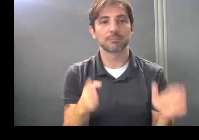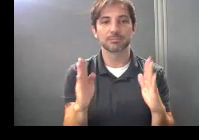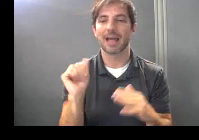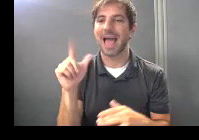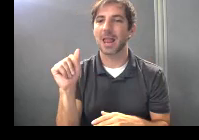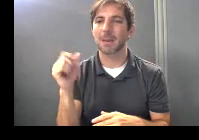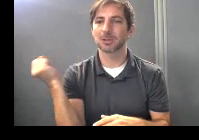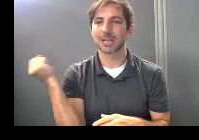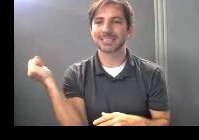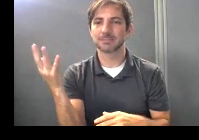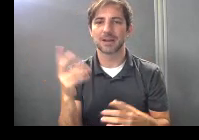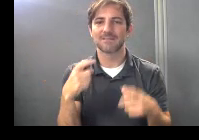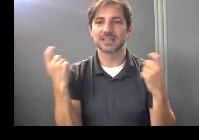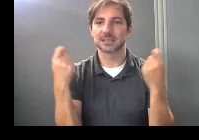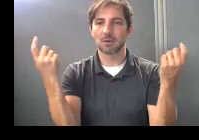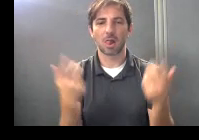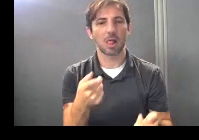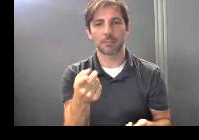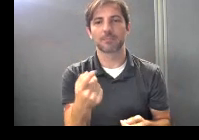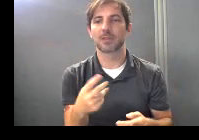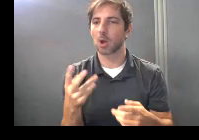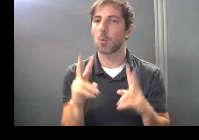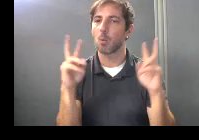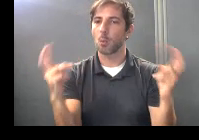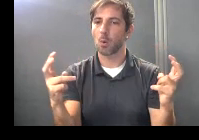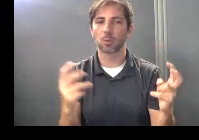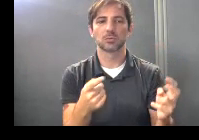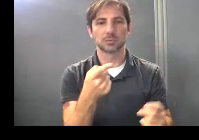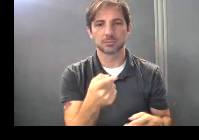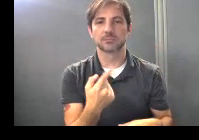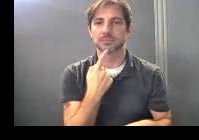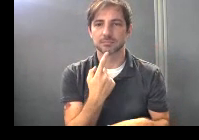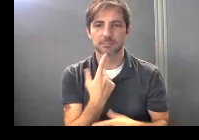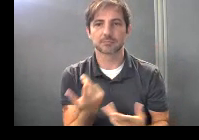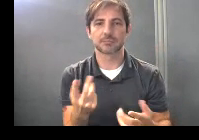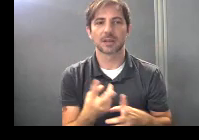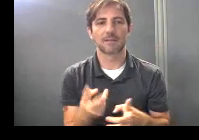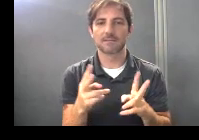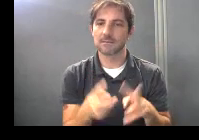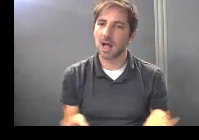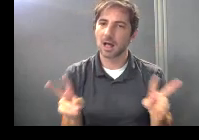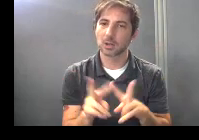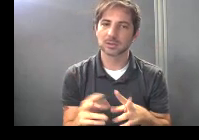A QUOTE FROM THEIR WEBSITE. VALUES INCLUSIVENESS AND DIVERSITY IN ITS